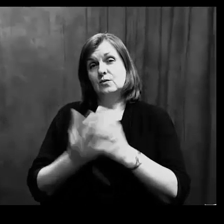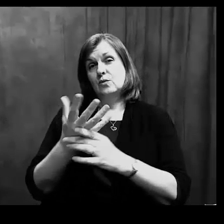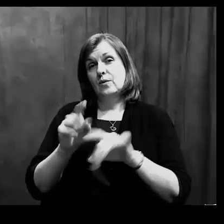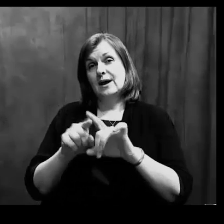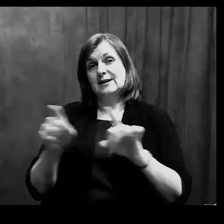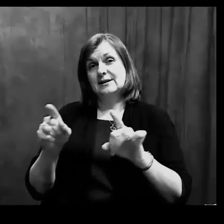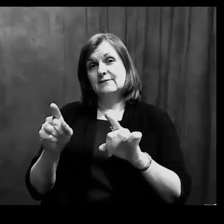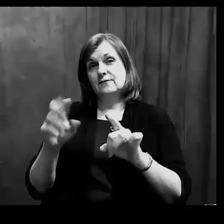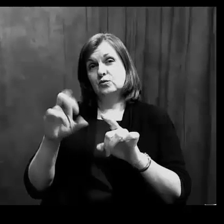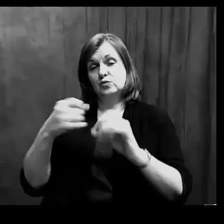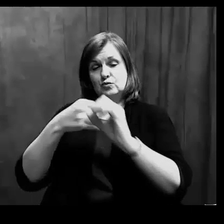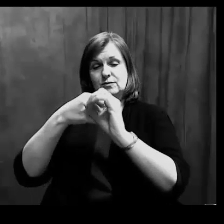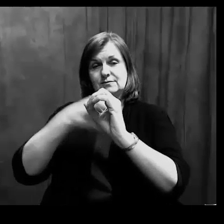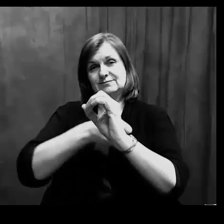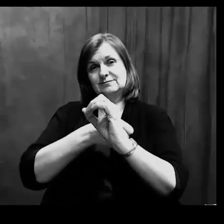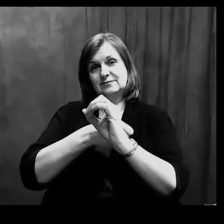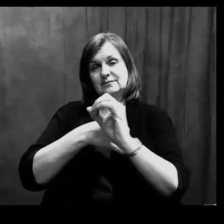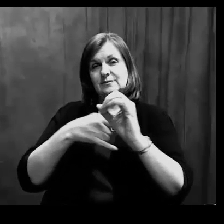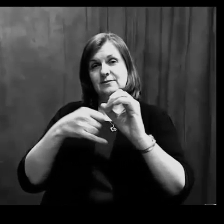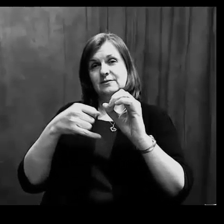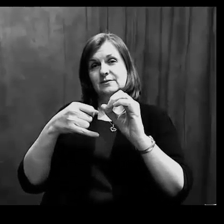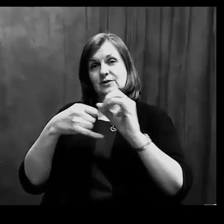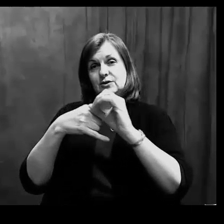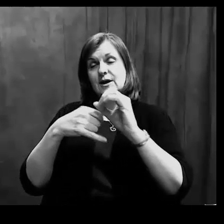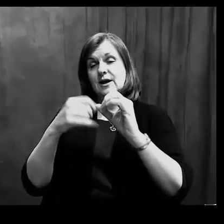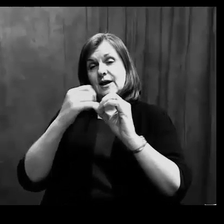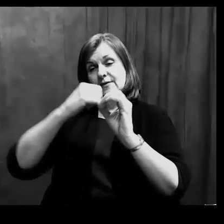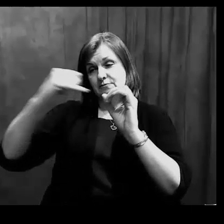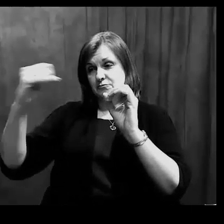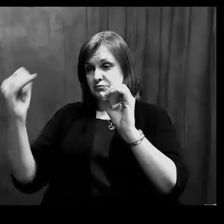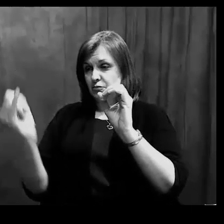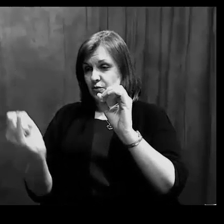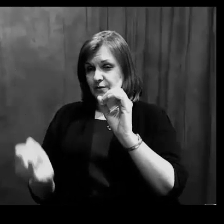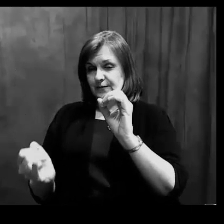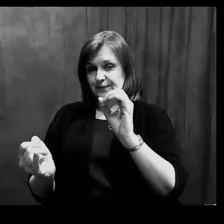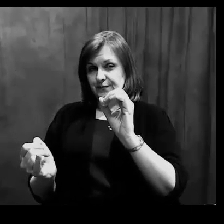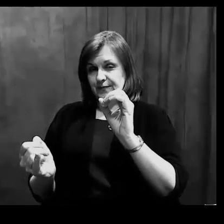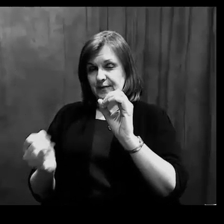root in response to that turning of this seed so